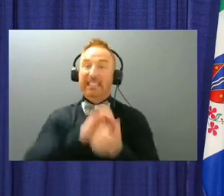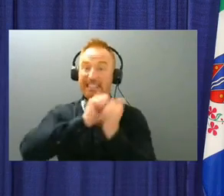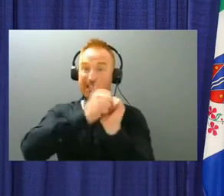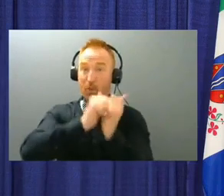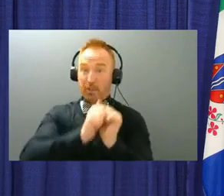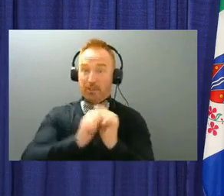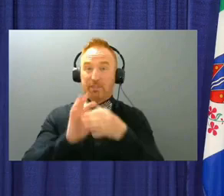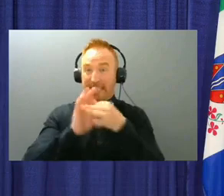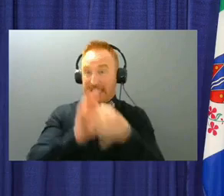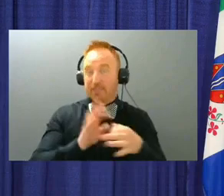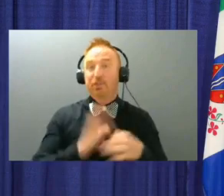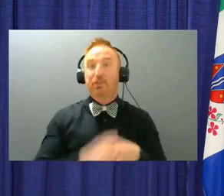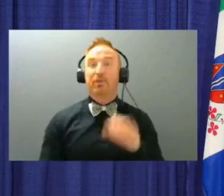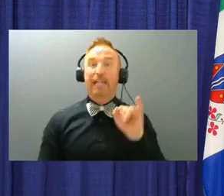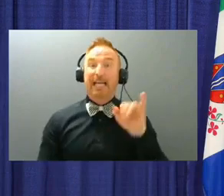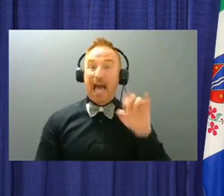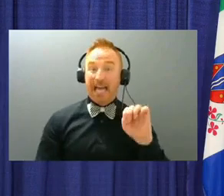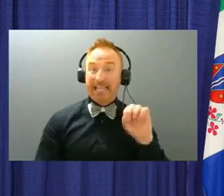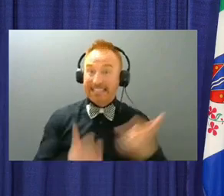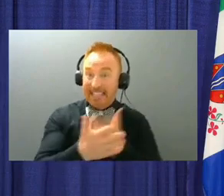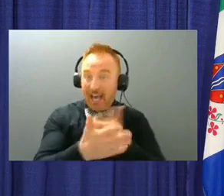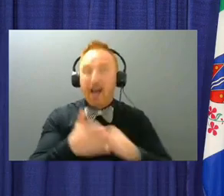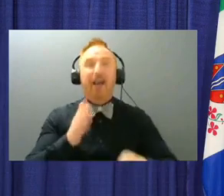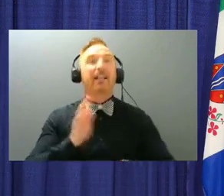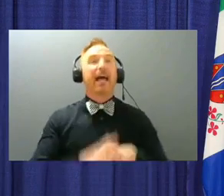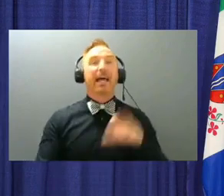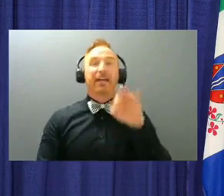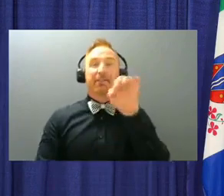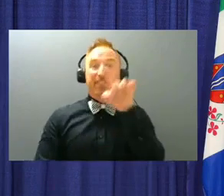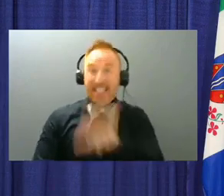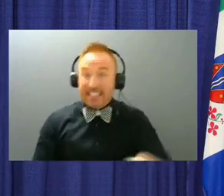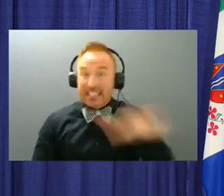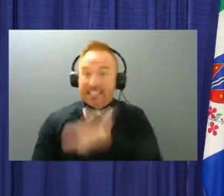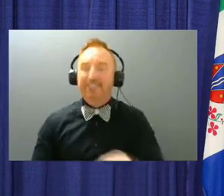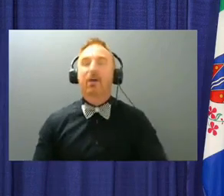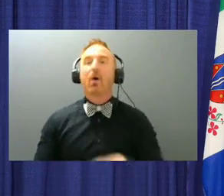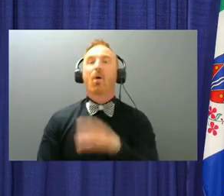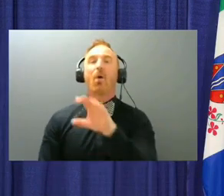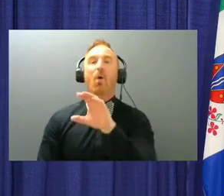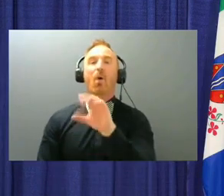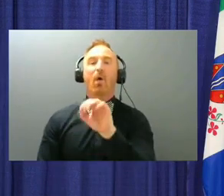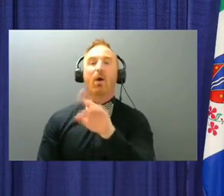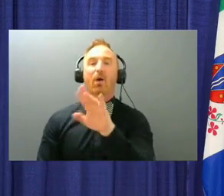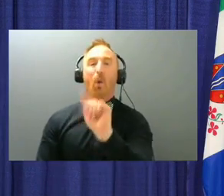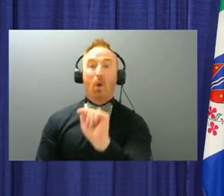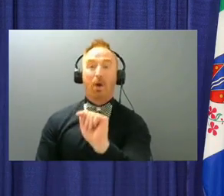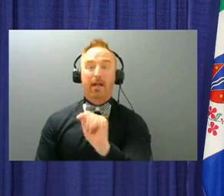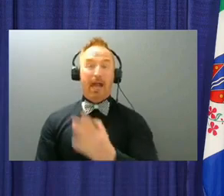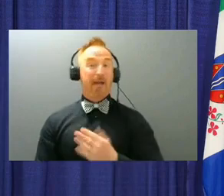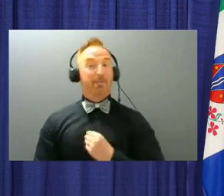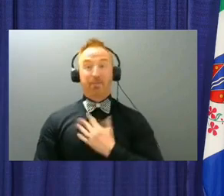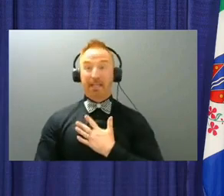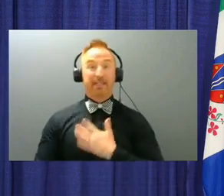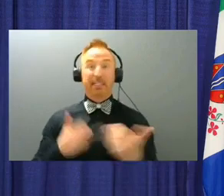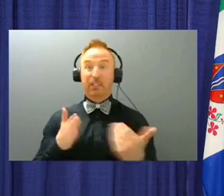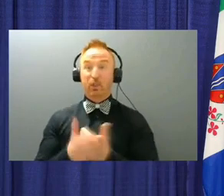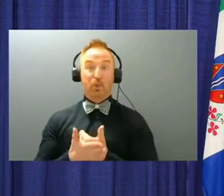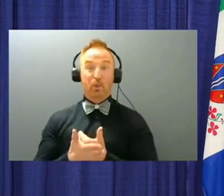pandemic, we can get back on the ice, field, in court. So I am very pleased that these guidelines are now available.